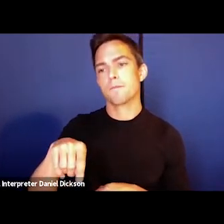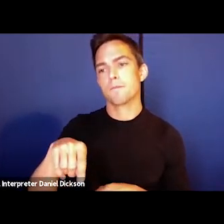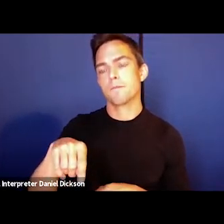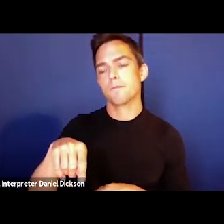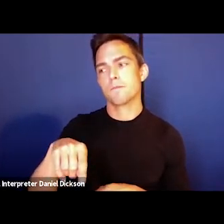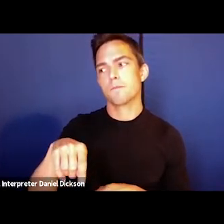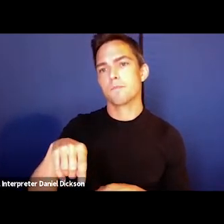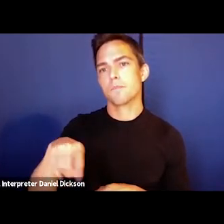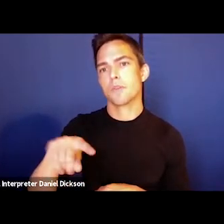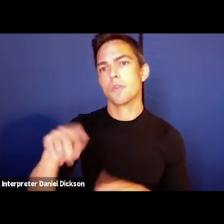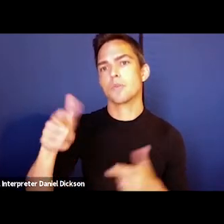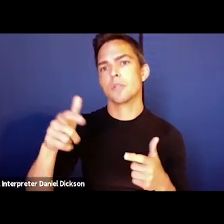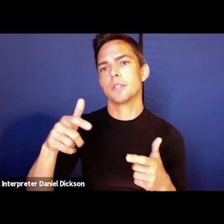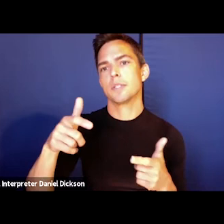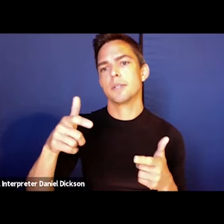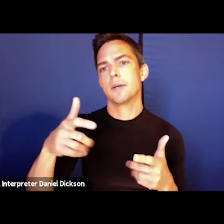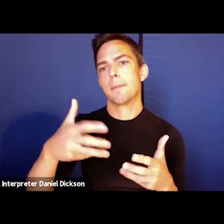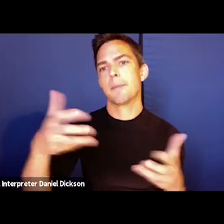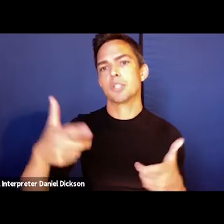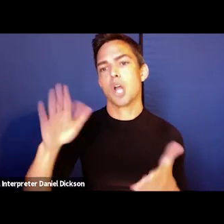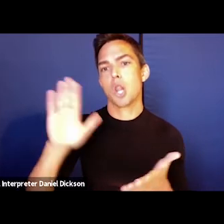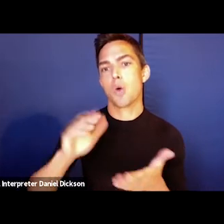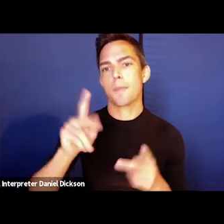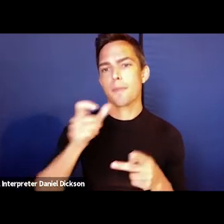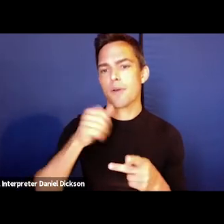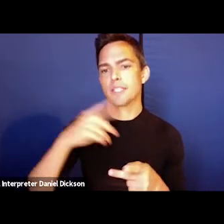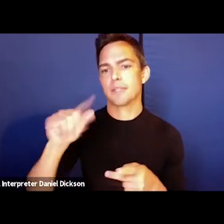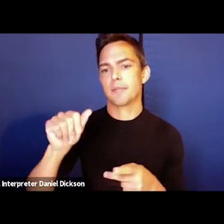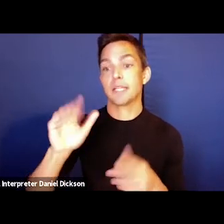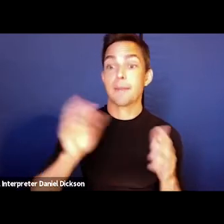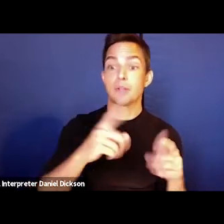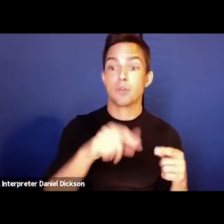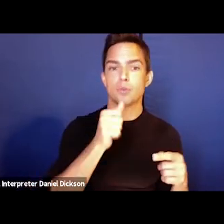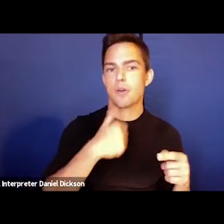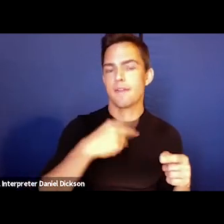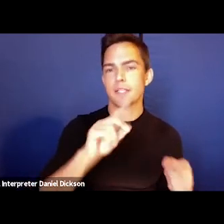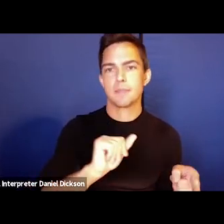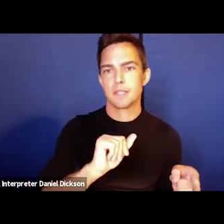significantly lower for people with disabilities compared to those without and I think that this is